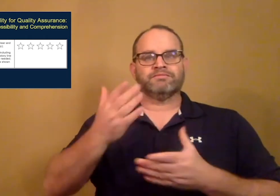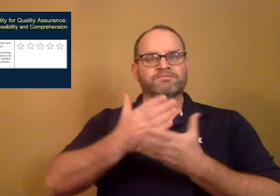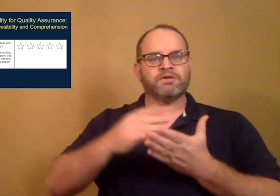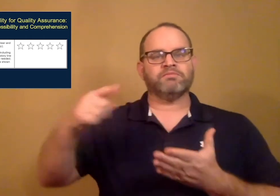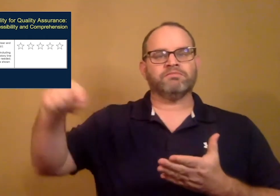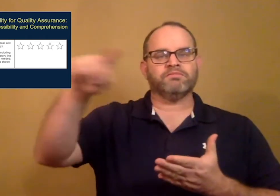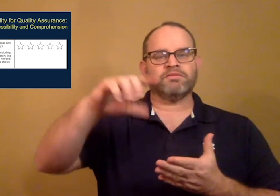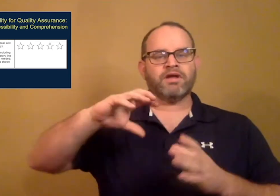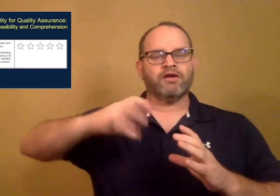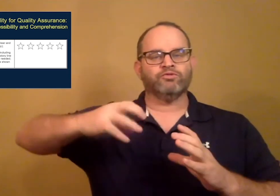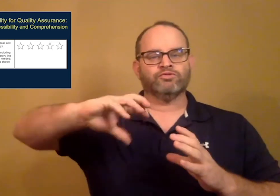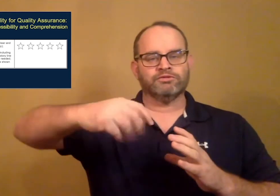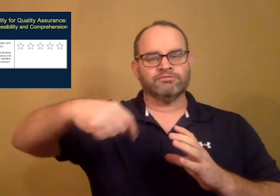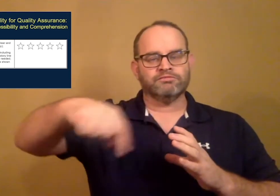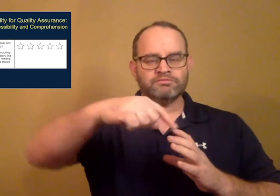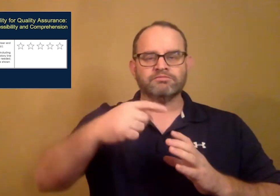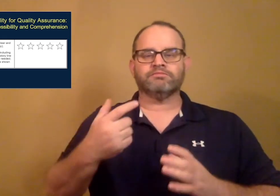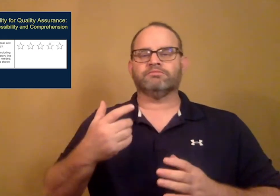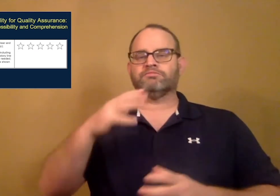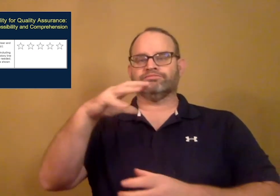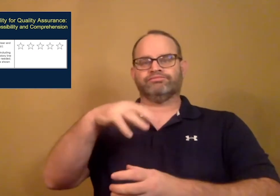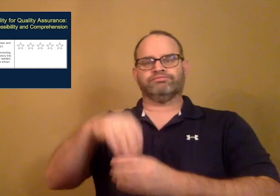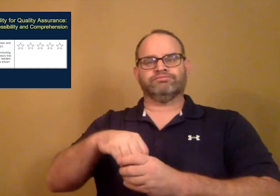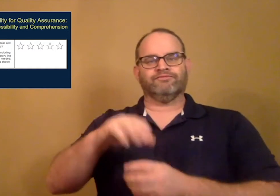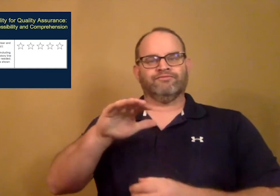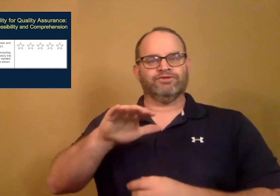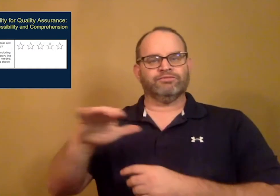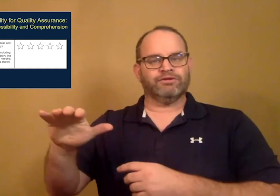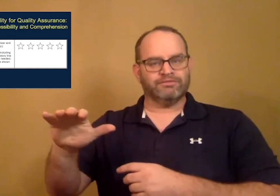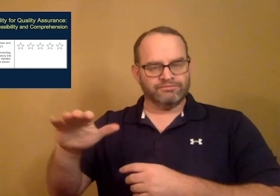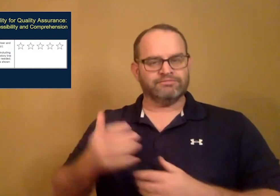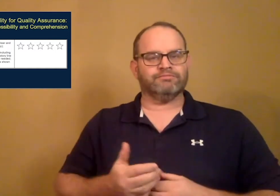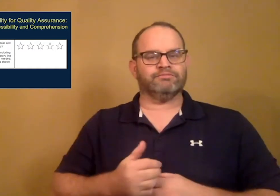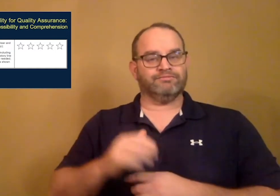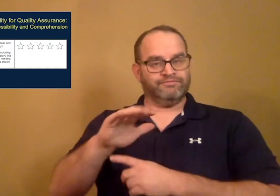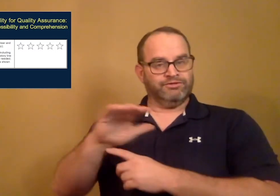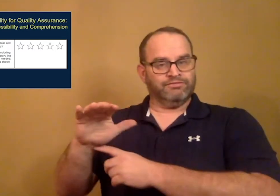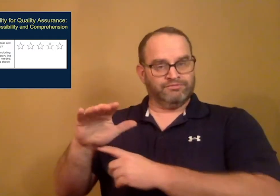Some sign languages worldwide have manual fingerspelling to represent printed letters or scripts.